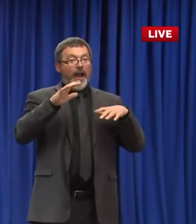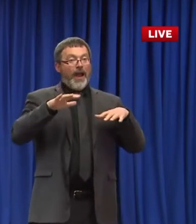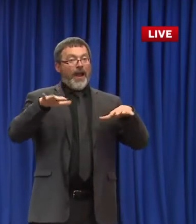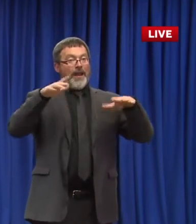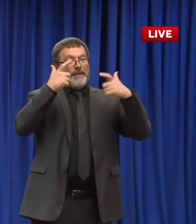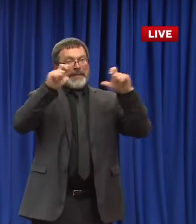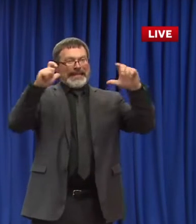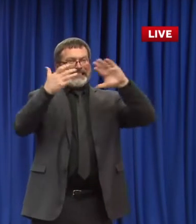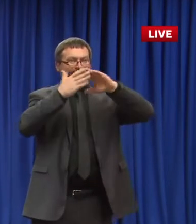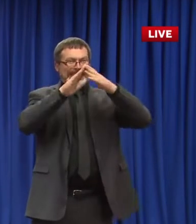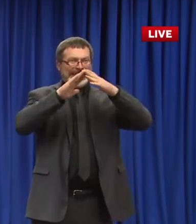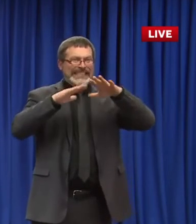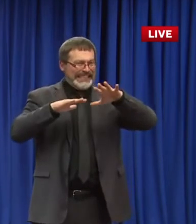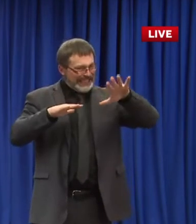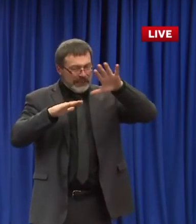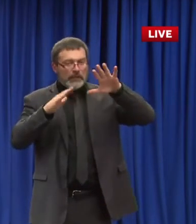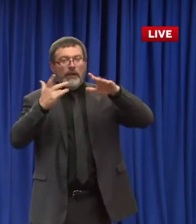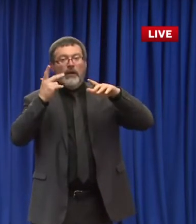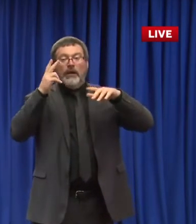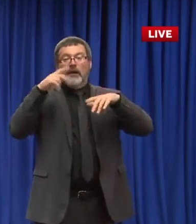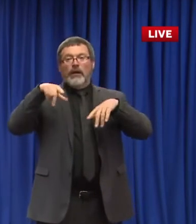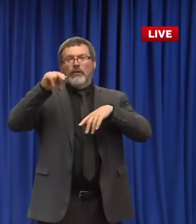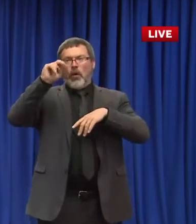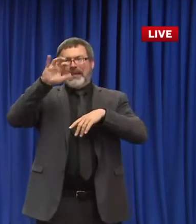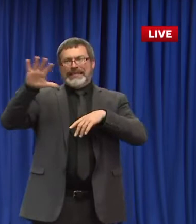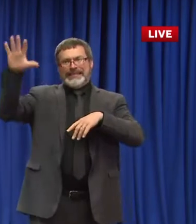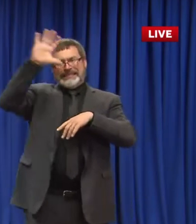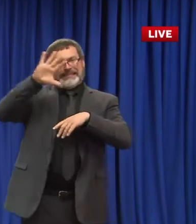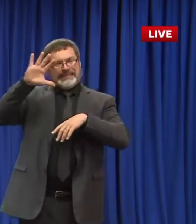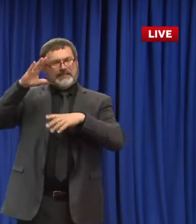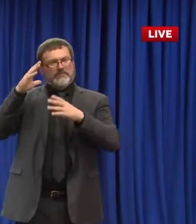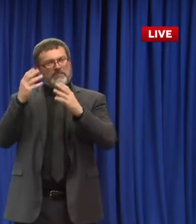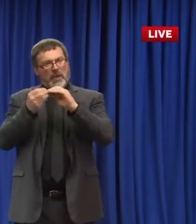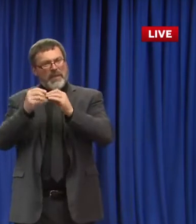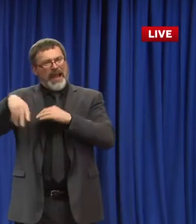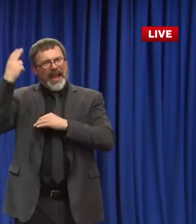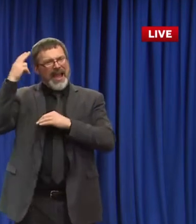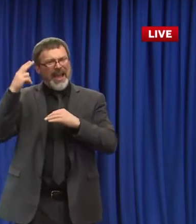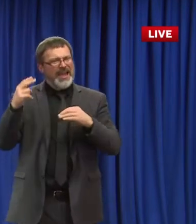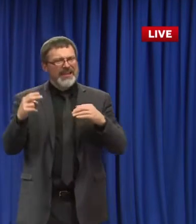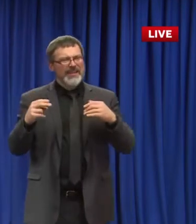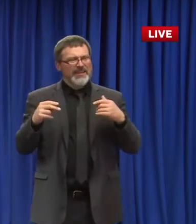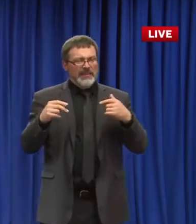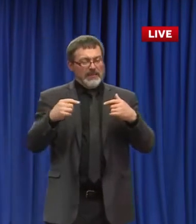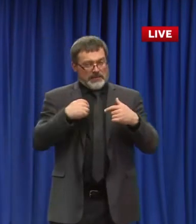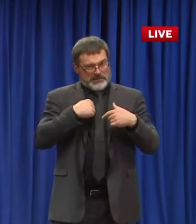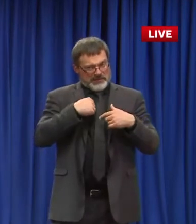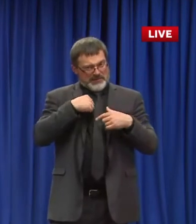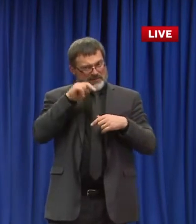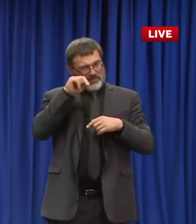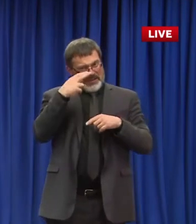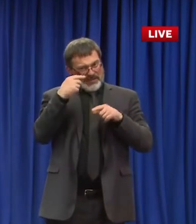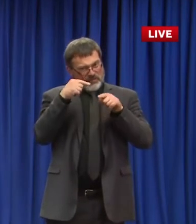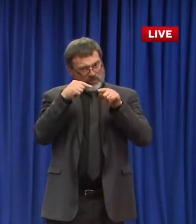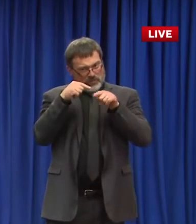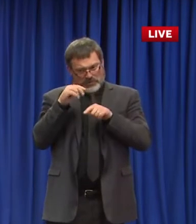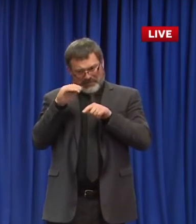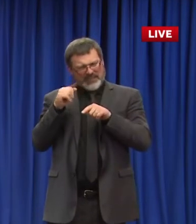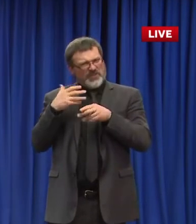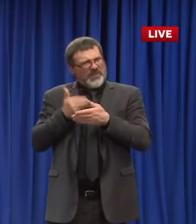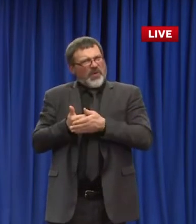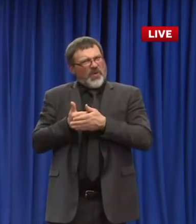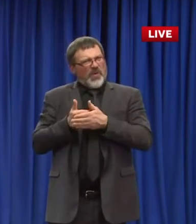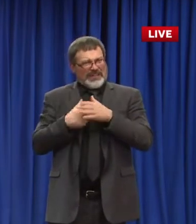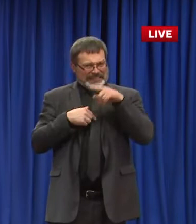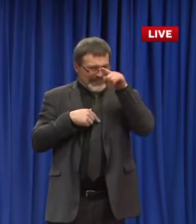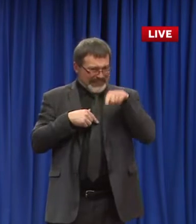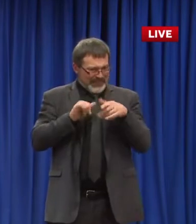OF THOSE PARTS OF THE COUNTRY DON’T HAVE THE DENSITY ISSUES THEN YOU KNOW BACKED UP IN THE NORTHEAST HERE WHERE WE HAVE A LOT OF WHERE WE ARE GROUND ZERO FOR COVID WHETHER IT BE OUT OF